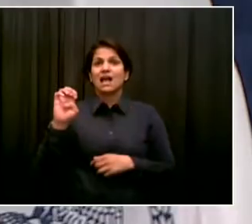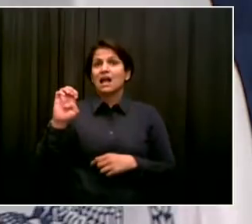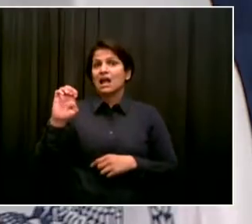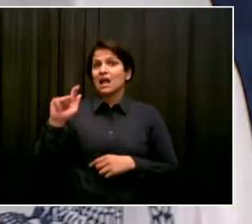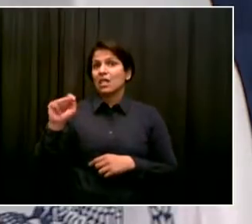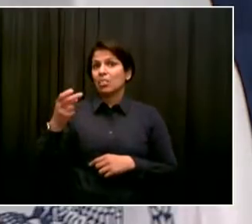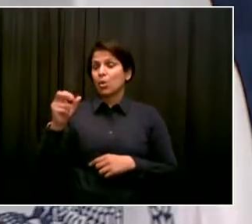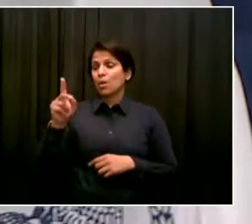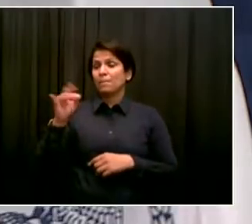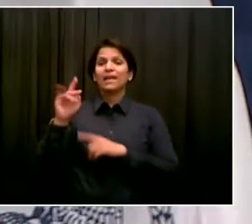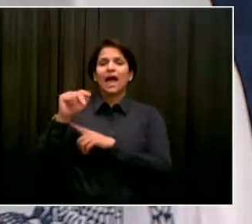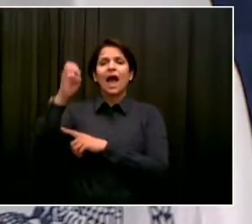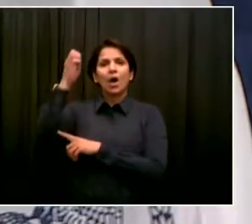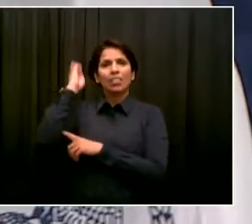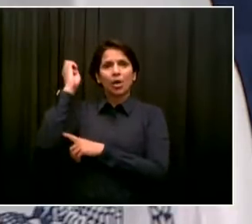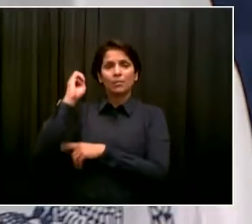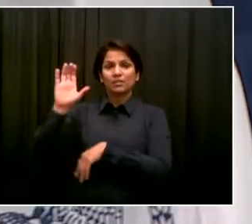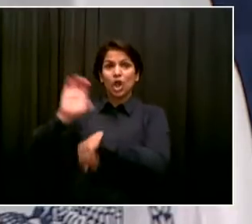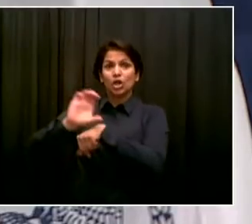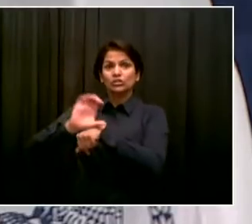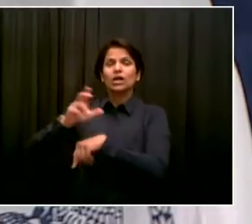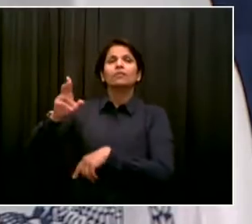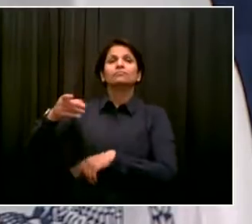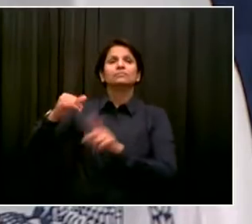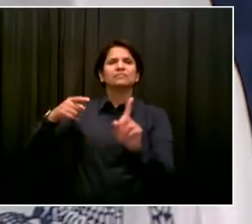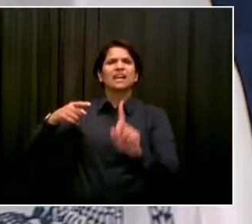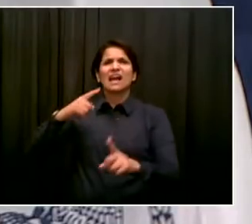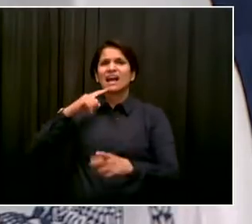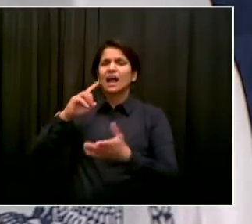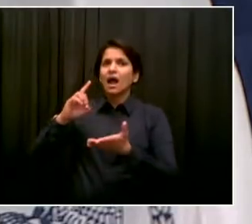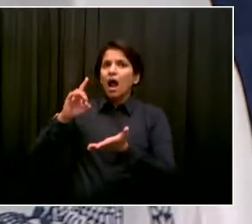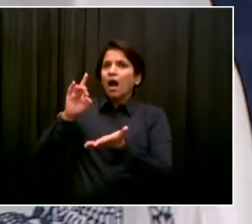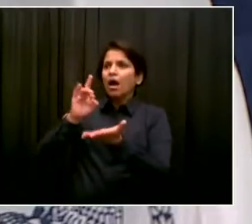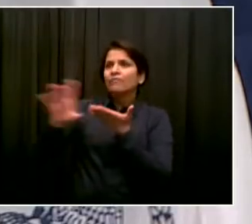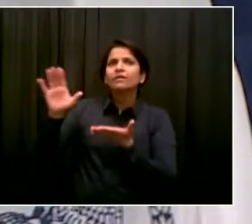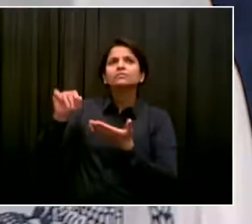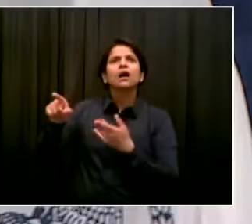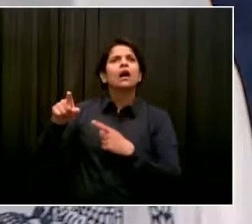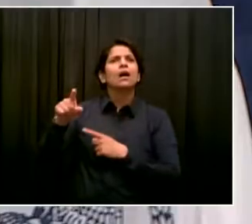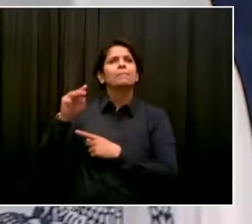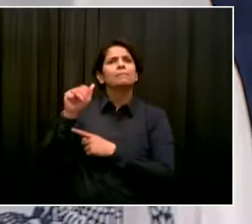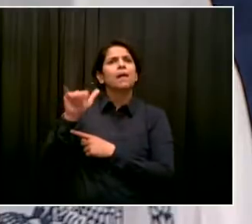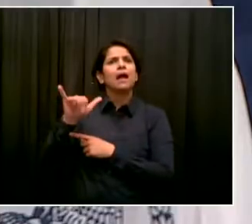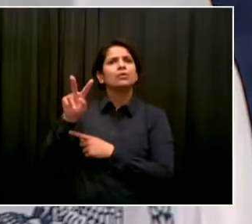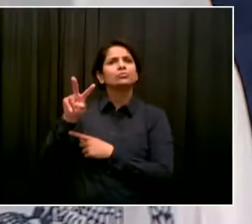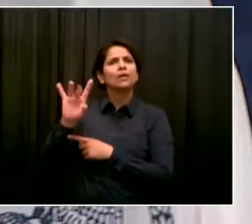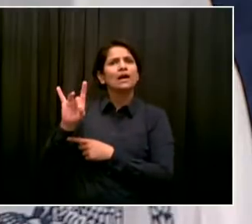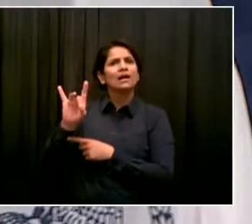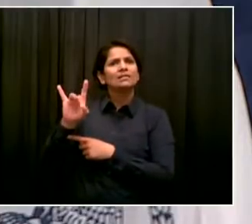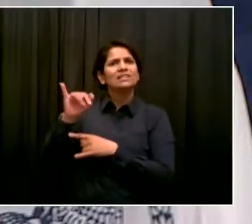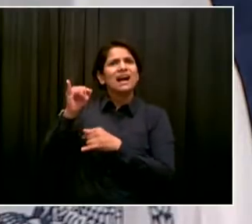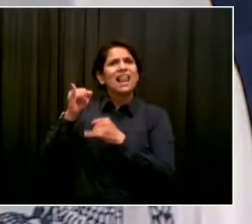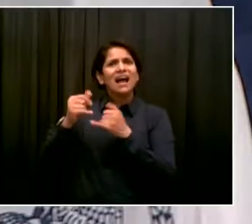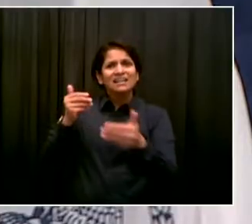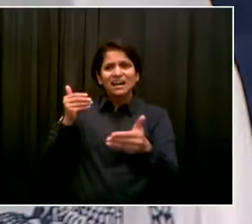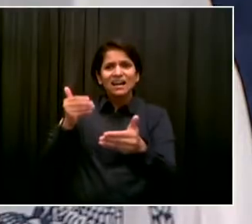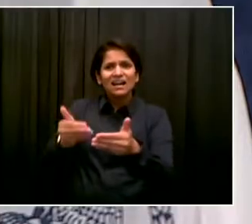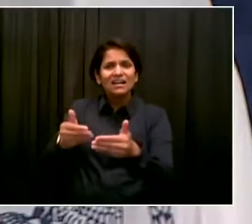QUESTION FROM A COLLEAGUE. Reporter: RECENTLY REPORTED THE LAST